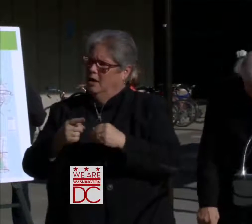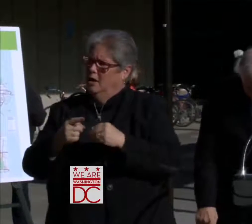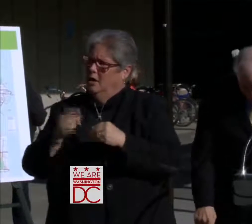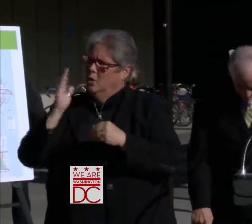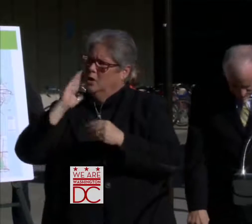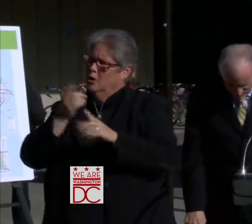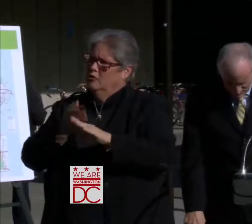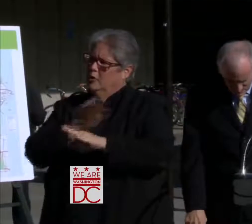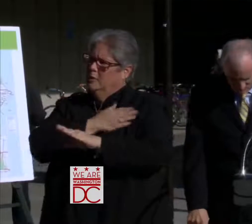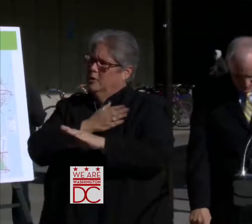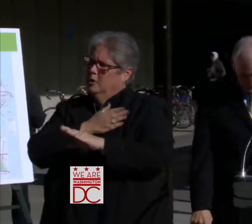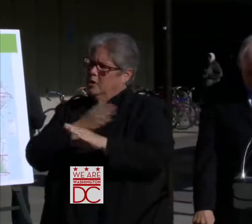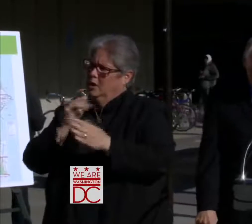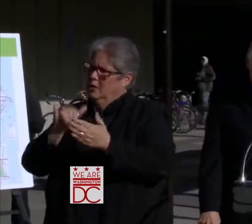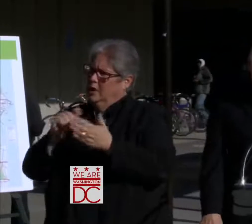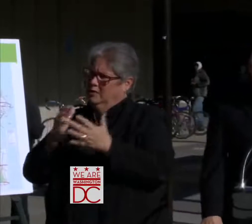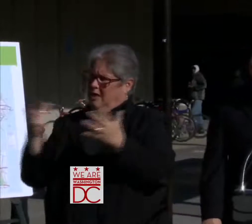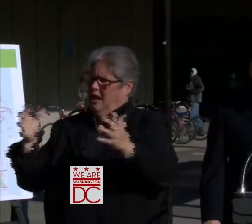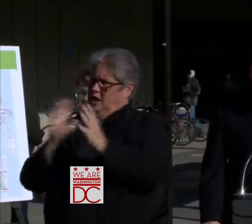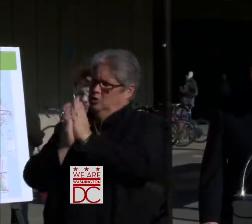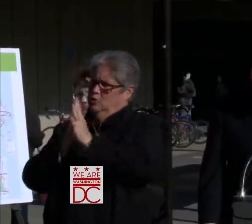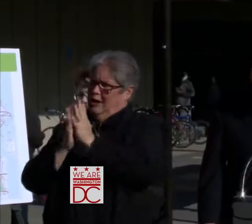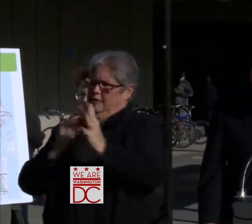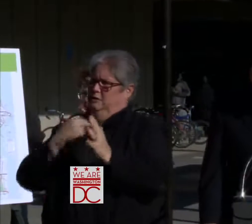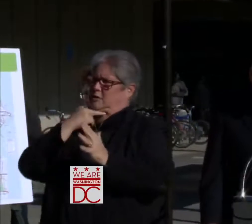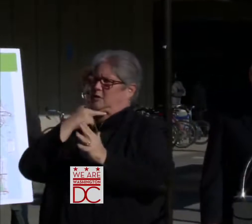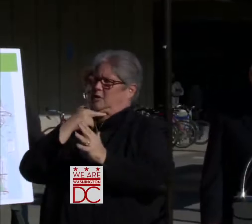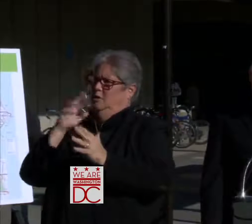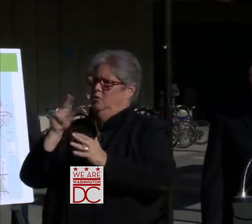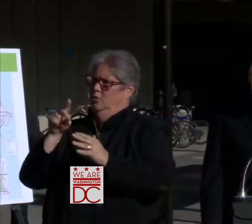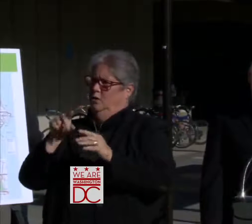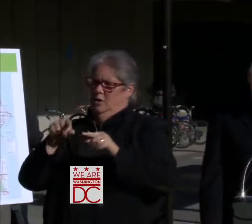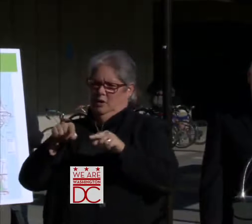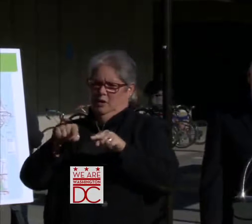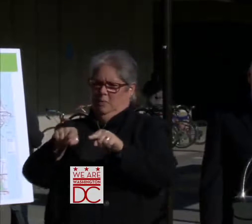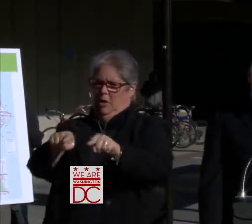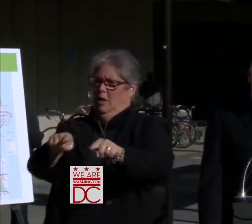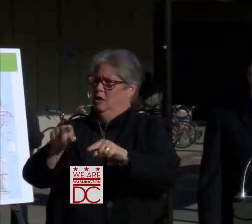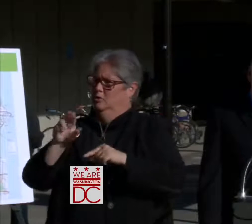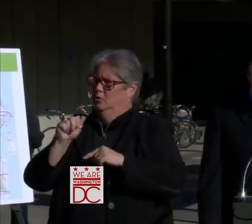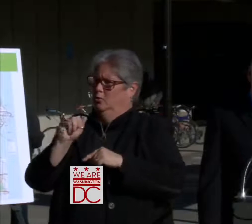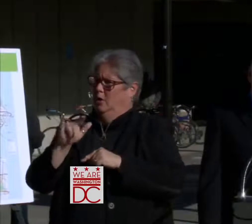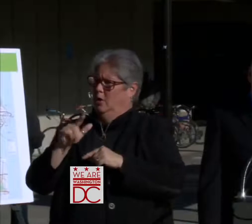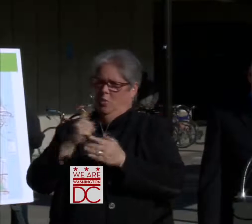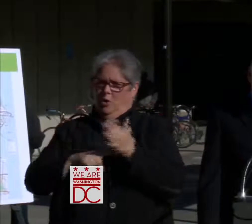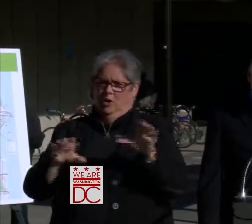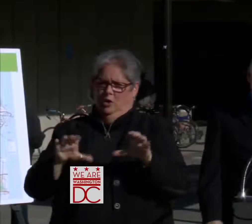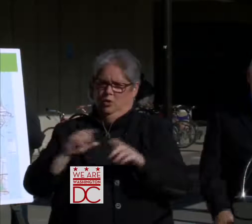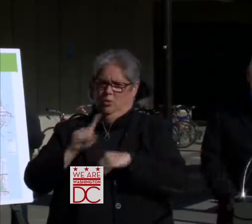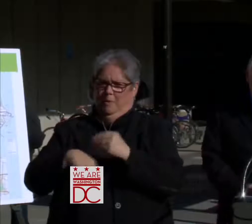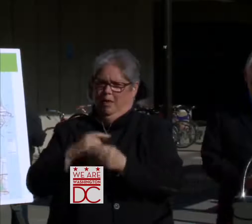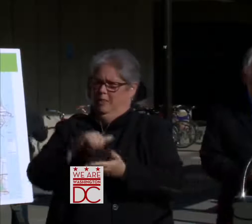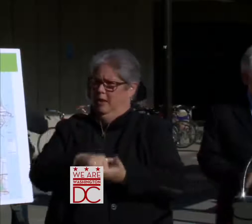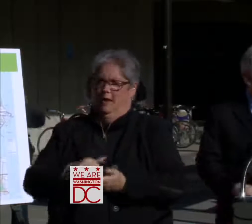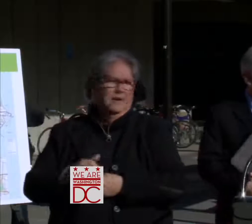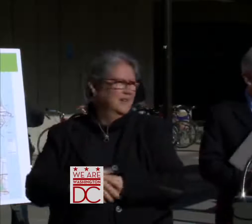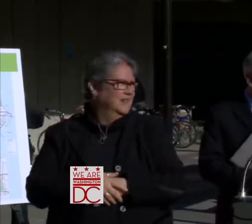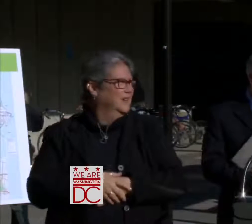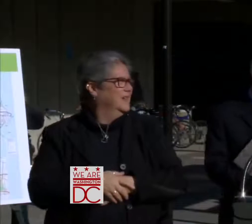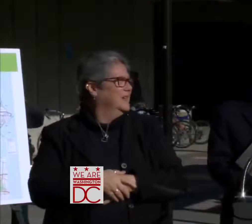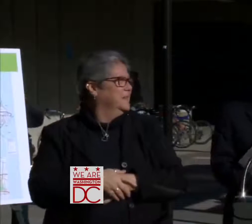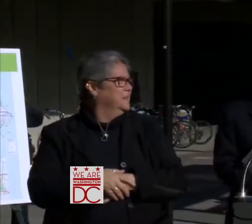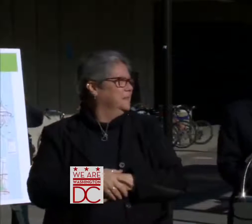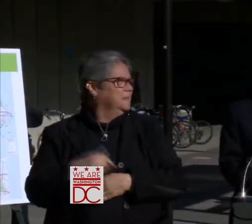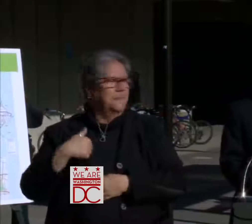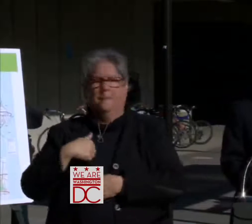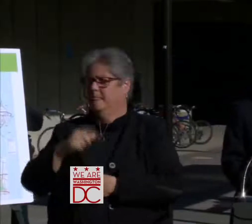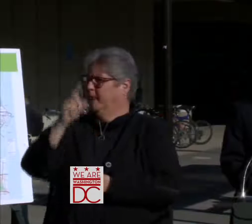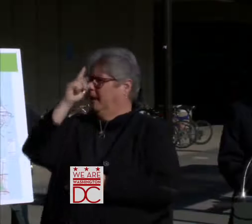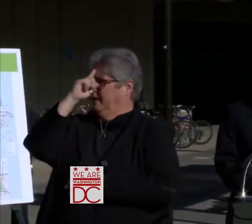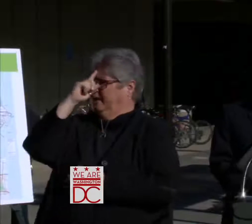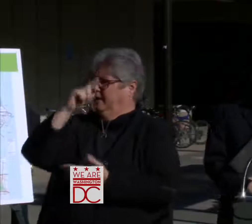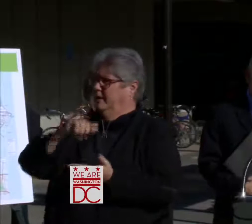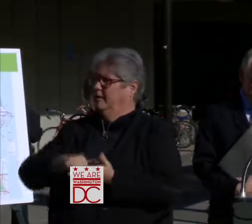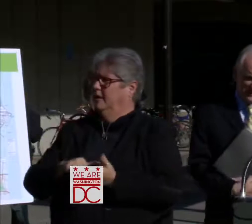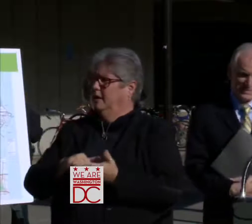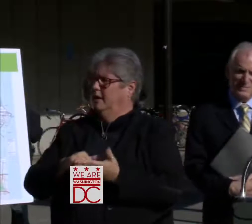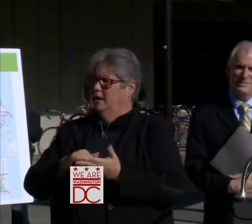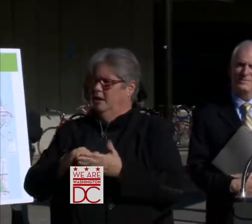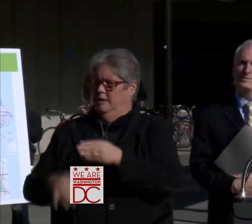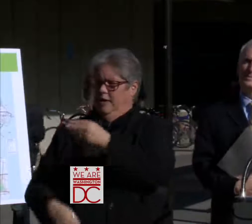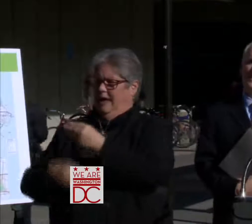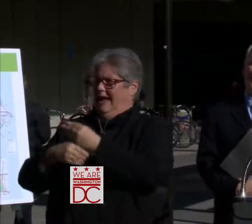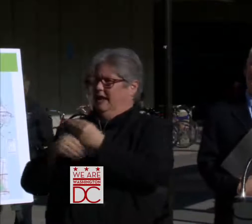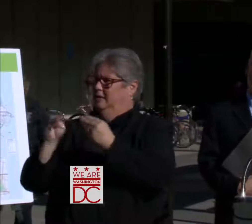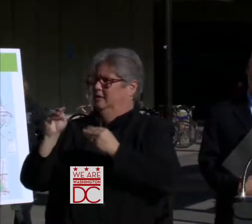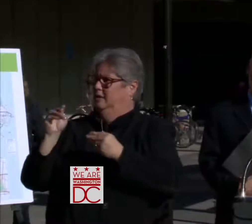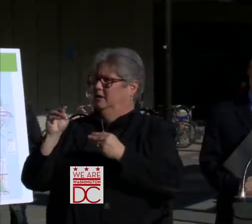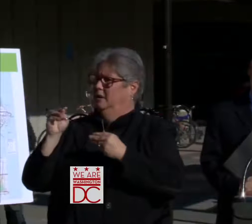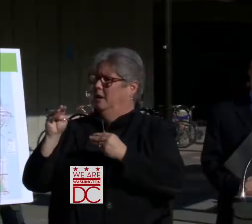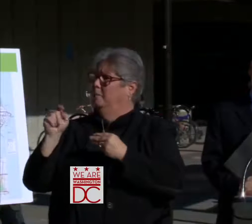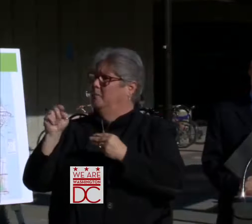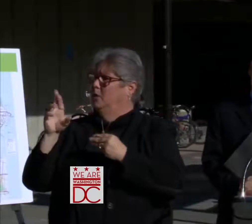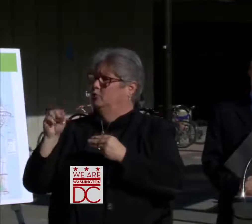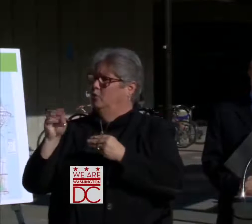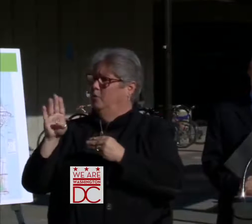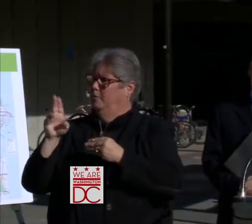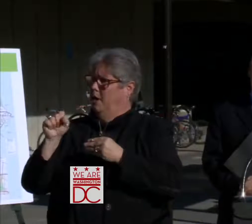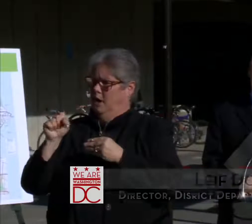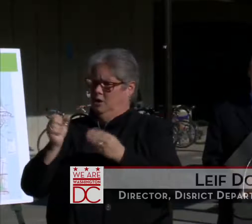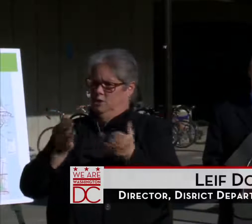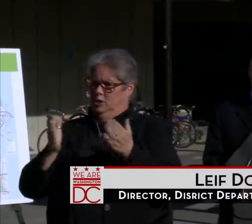WELL, I THINK THE EXTRA METRO BUS SERVICE IS A KEY COMPONENT